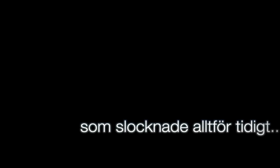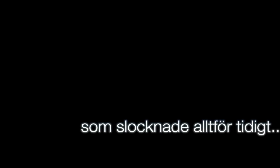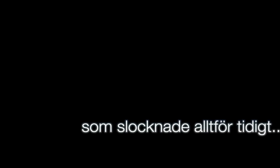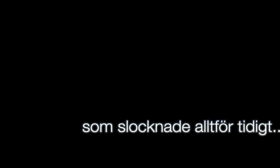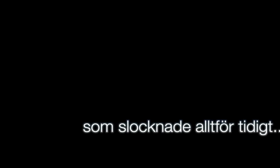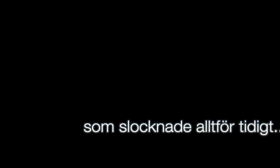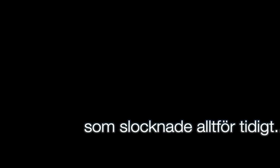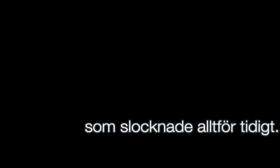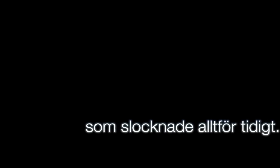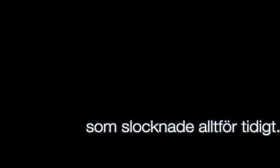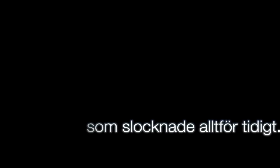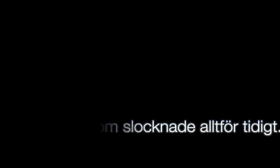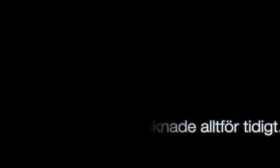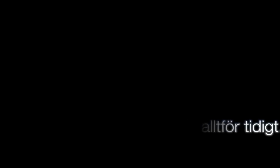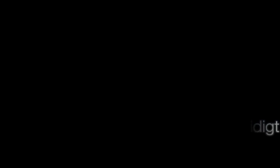that fade out far too early...